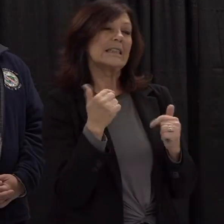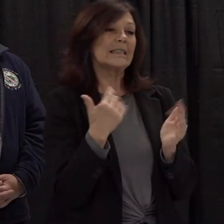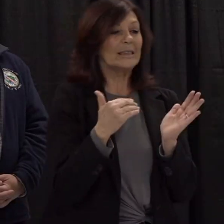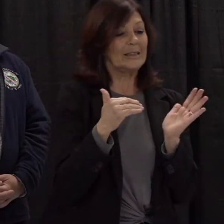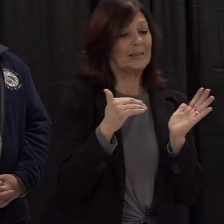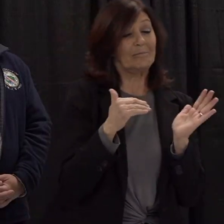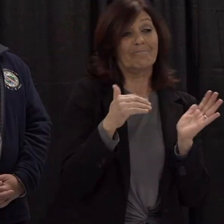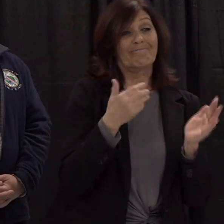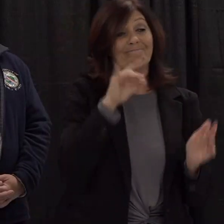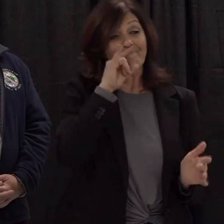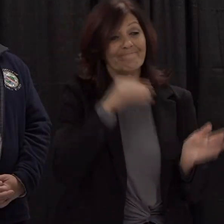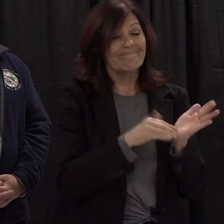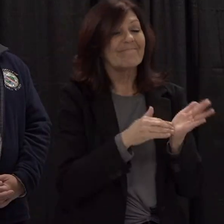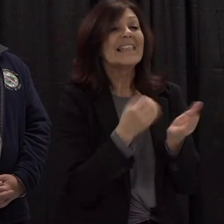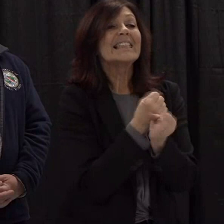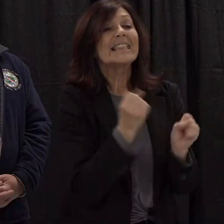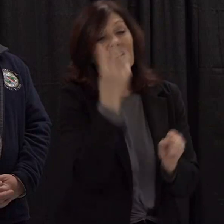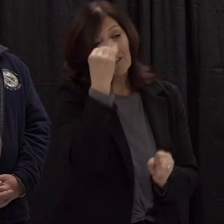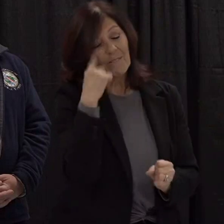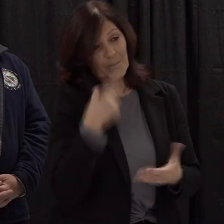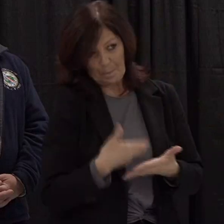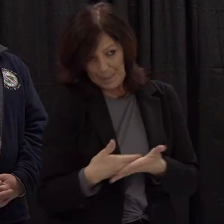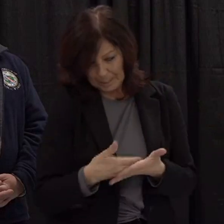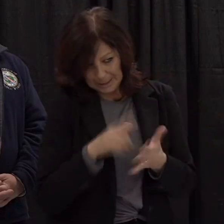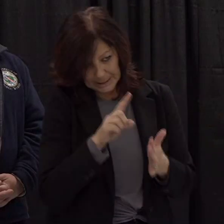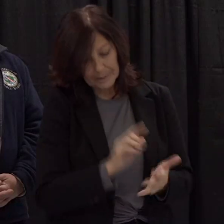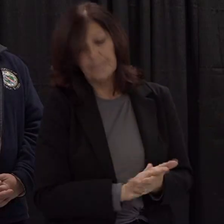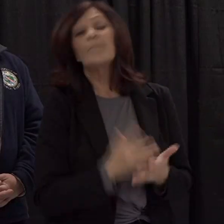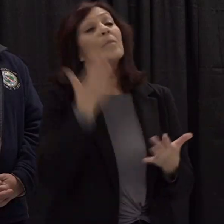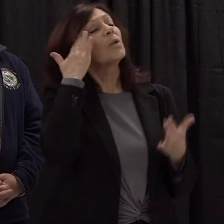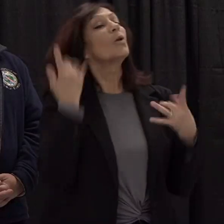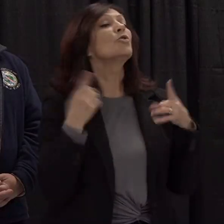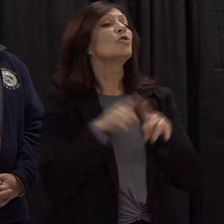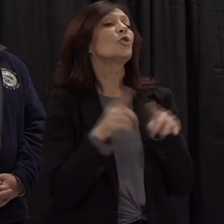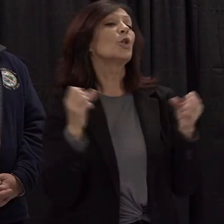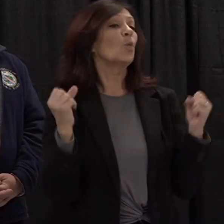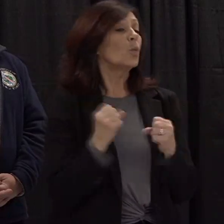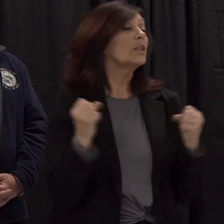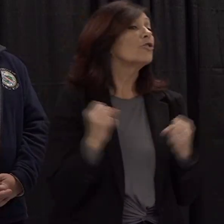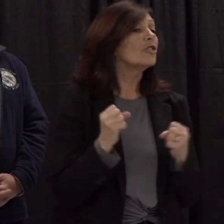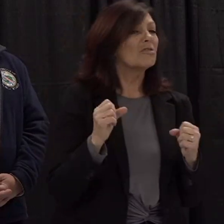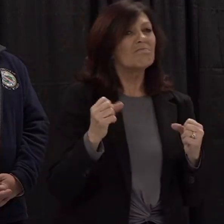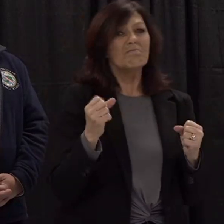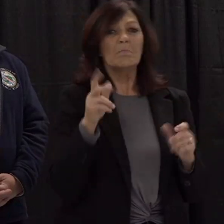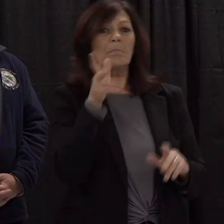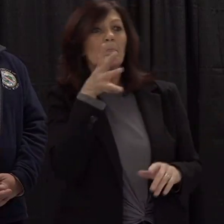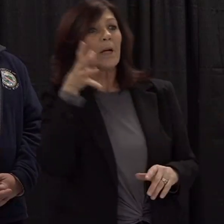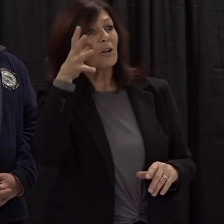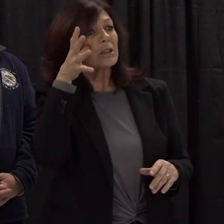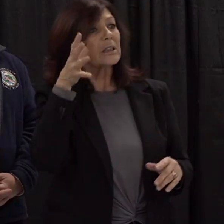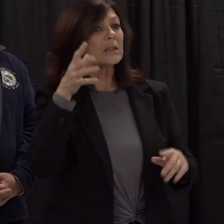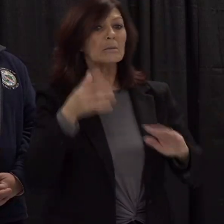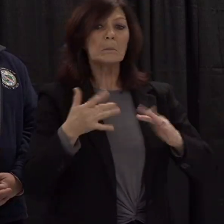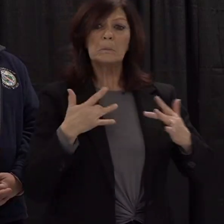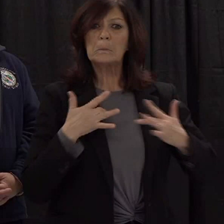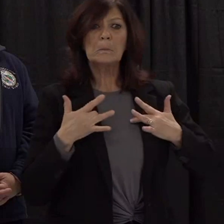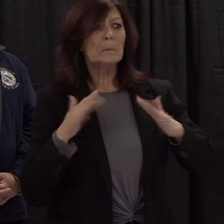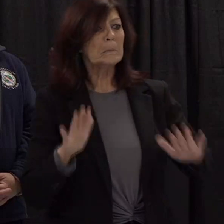about safe sleeping for babies. We know that during the winter months when it's cold out, you know, parents rightly become concerned about